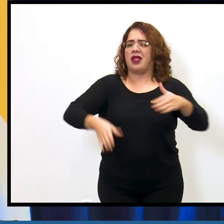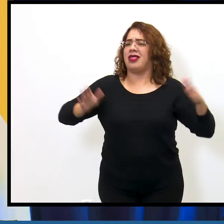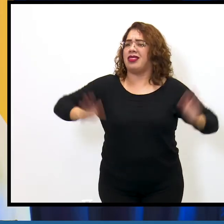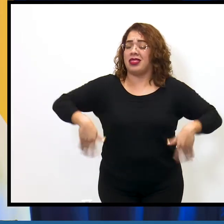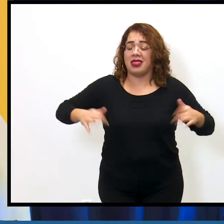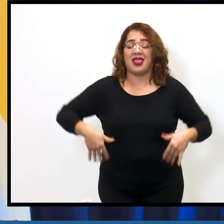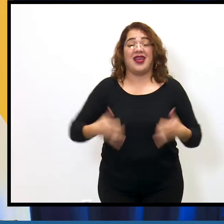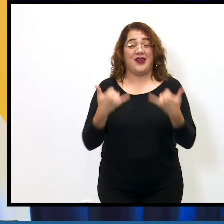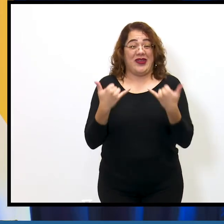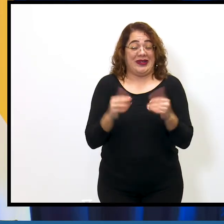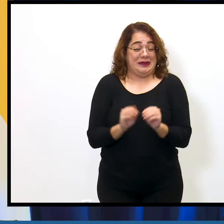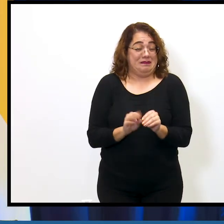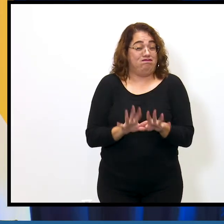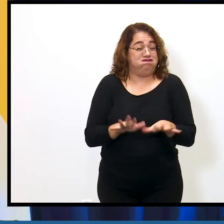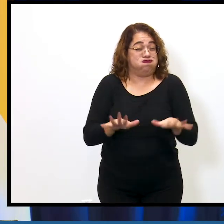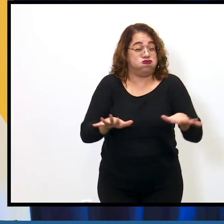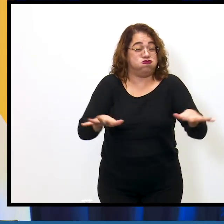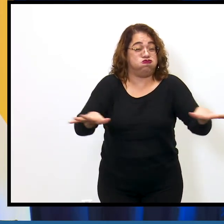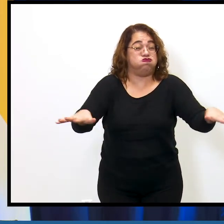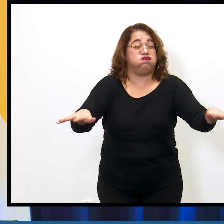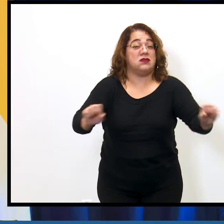That's the level of seriousness that, we have to take the crisis